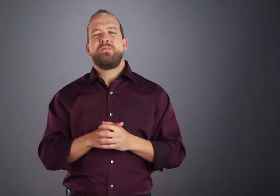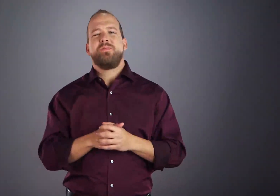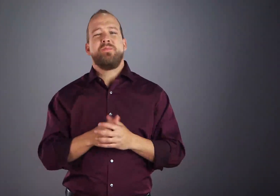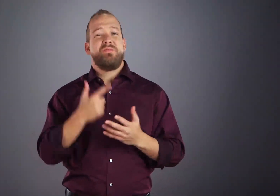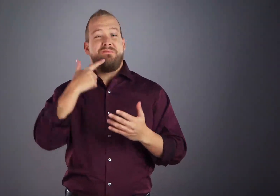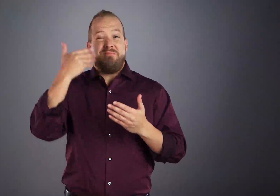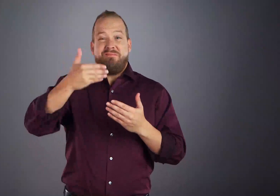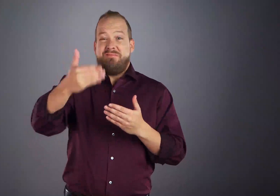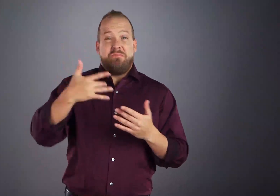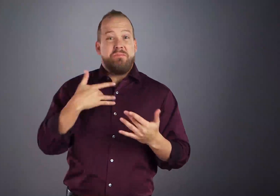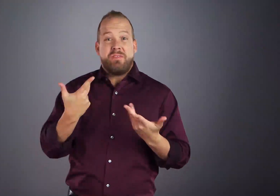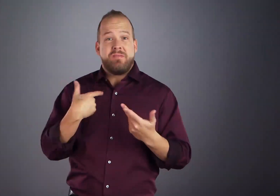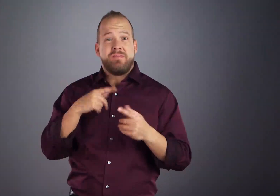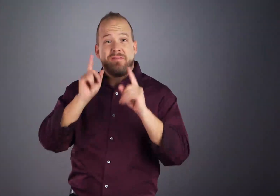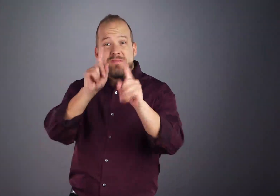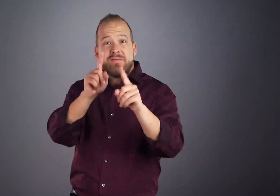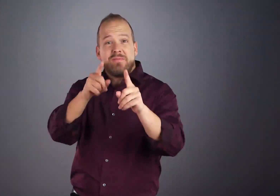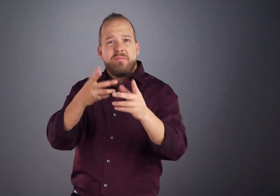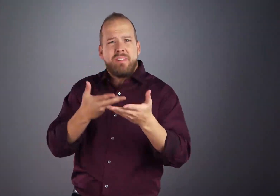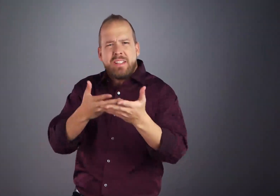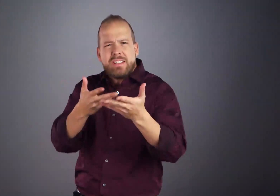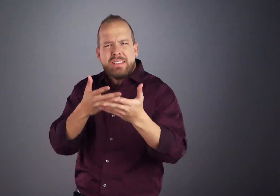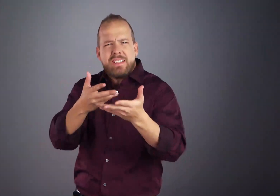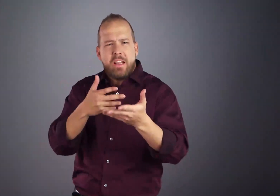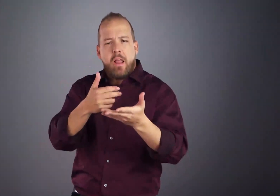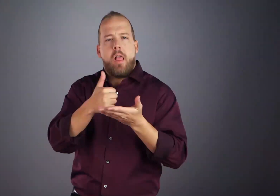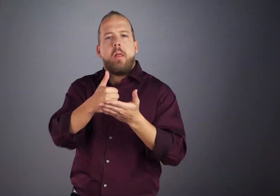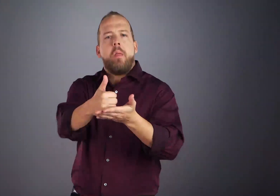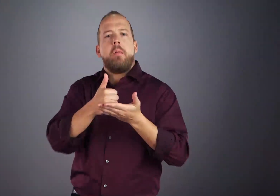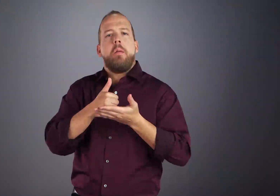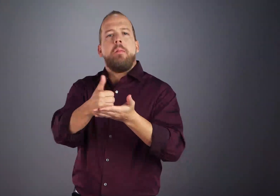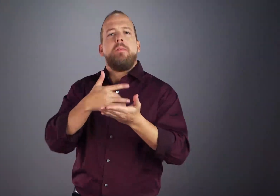but I soon found that when all other measures failed,